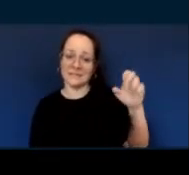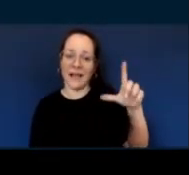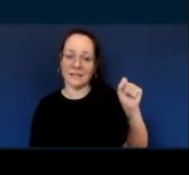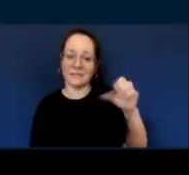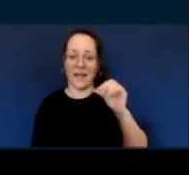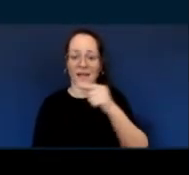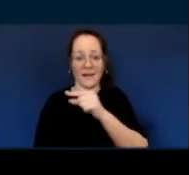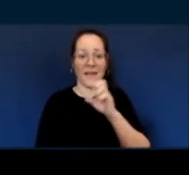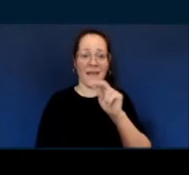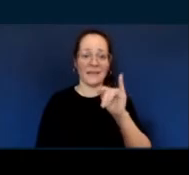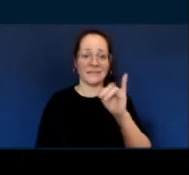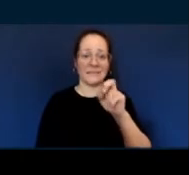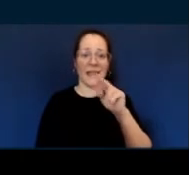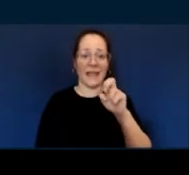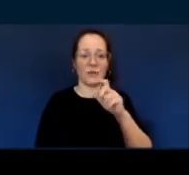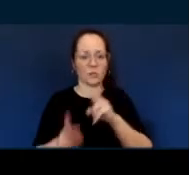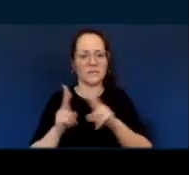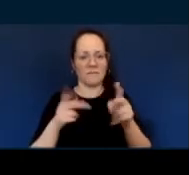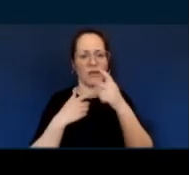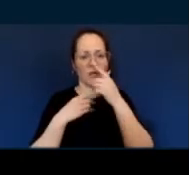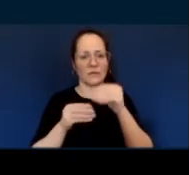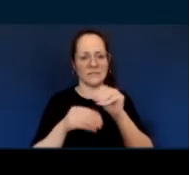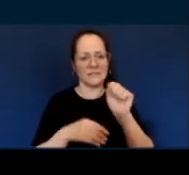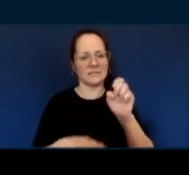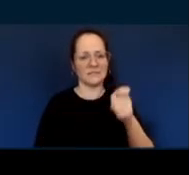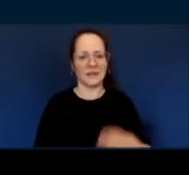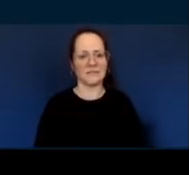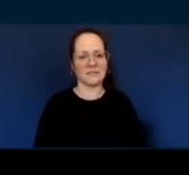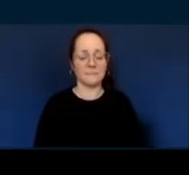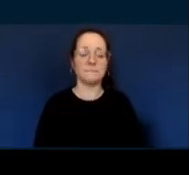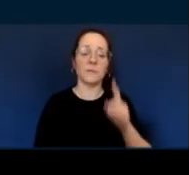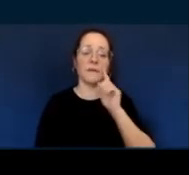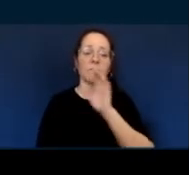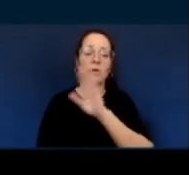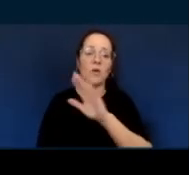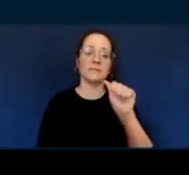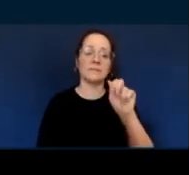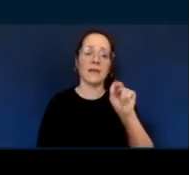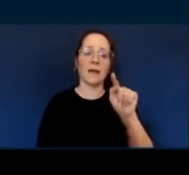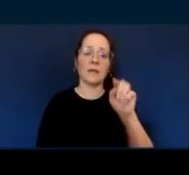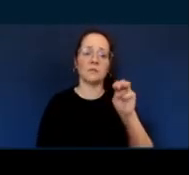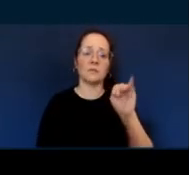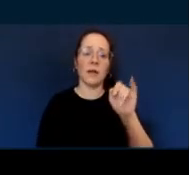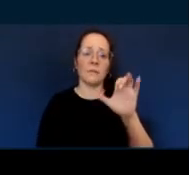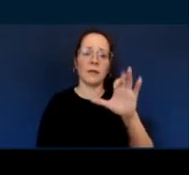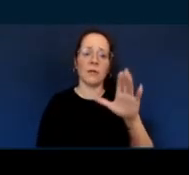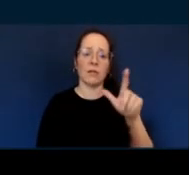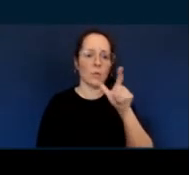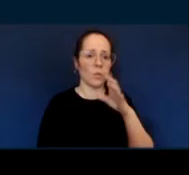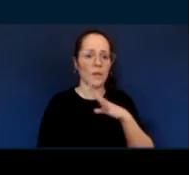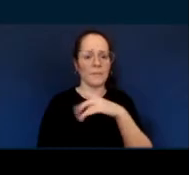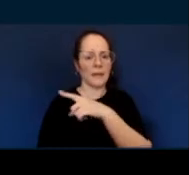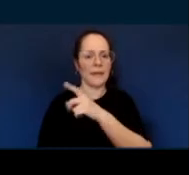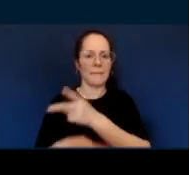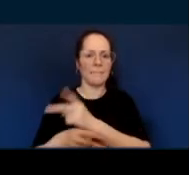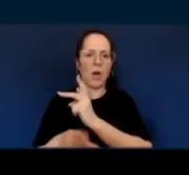SEX. FOR HIS ANATOMICAL WOMAN HE BORROWED A SERIES OF POPULAR PORNO GRAPHIC IMAGES FROM THE